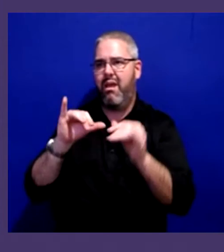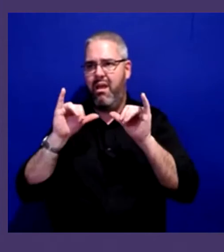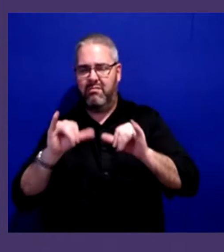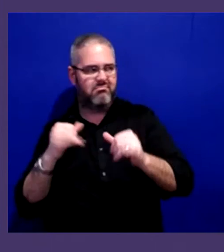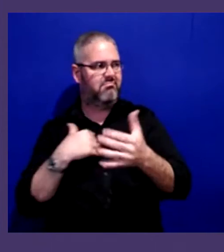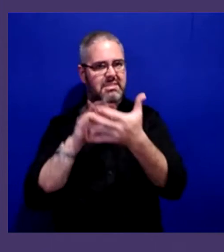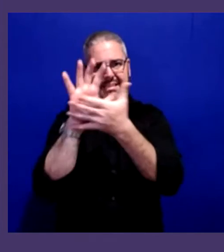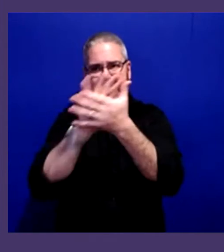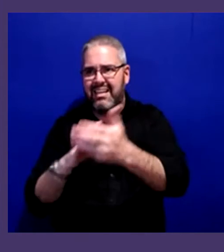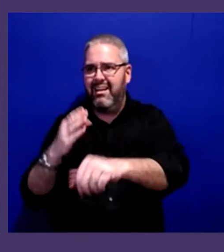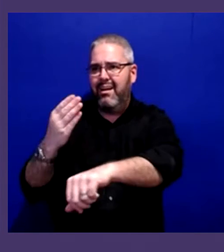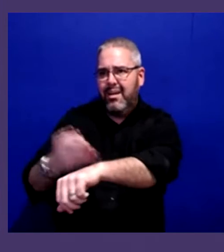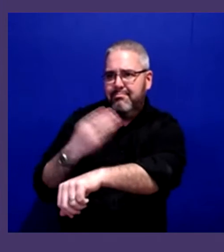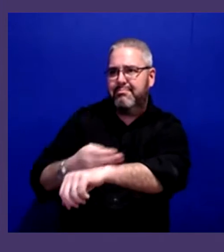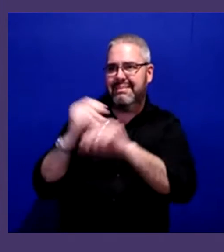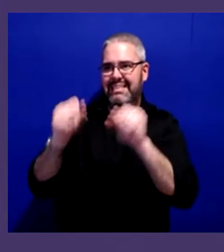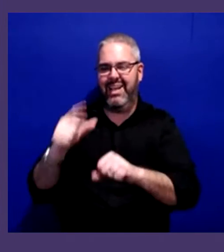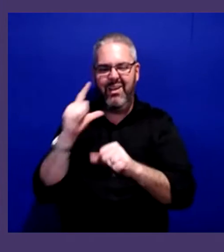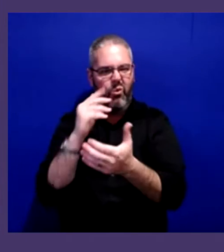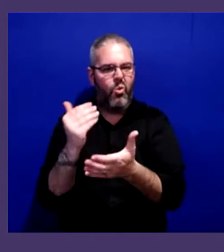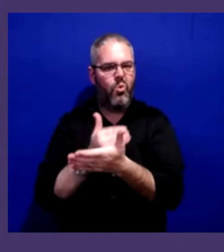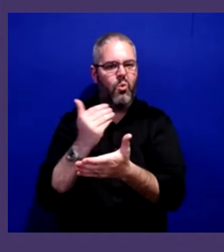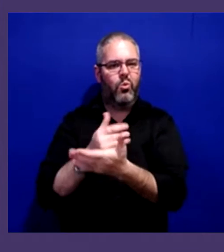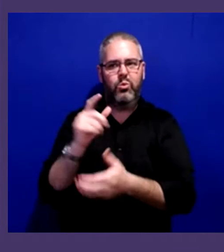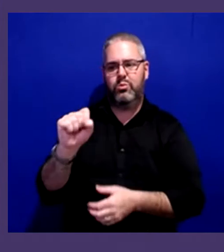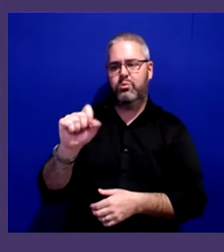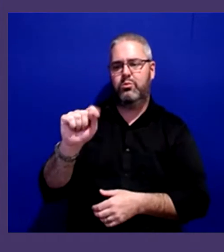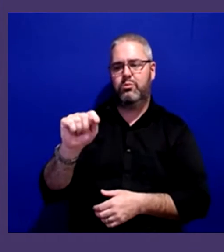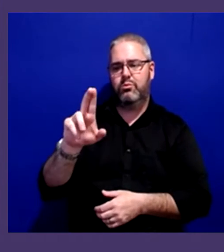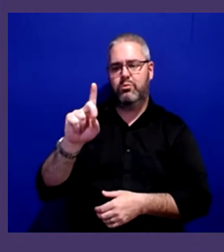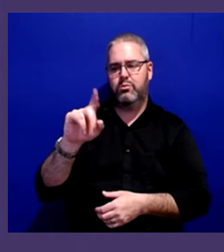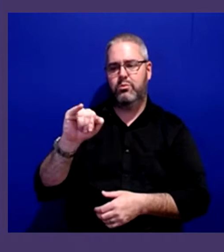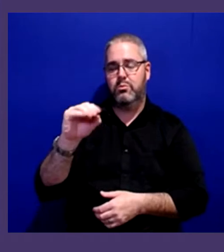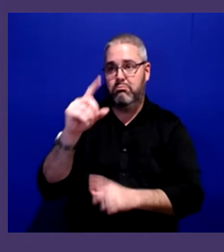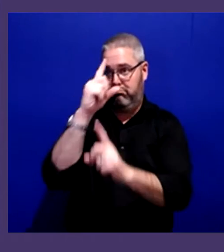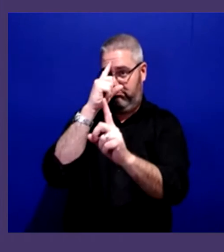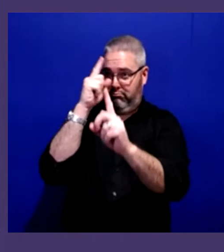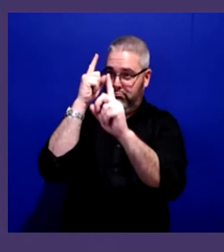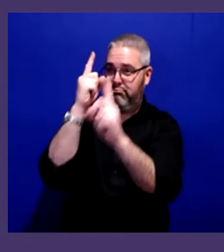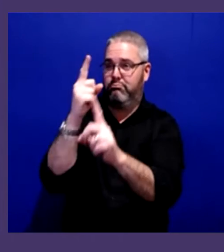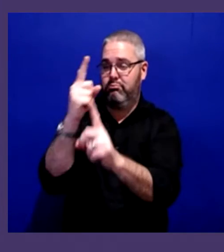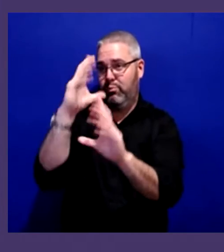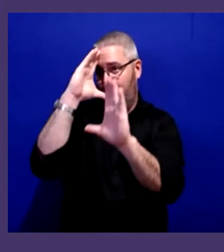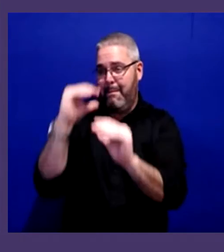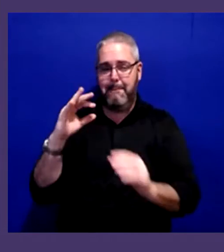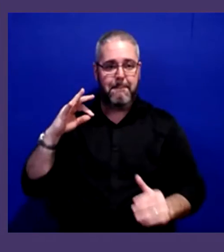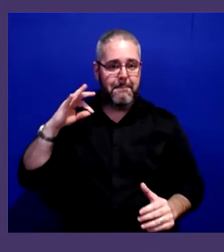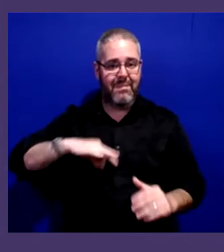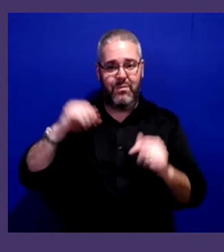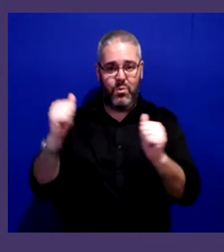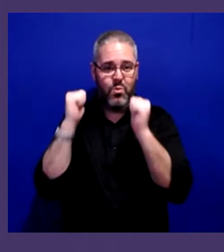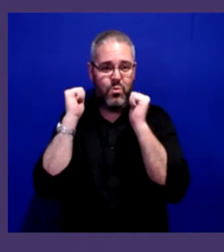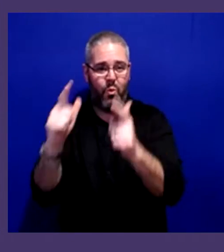the new studio to ultimately and hopefully benefit everyone. It's easier to use for everyone,